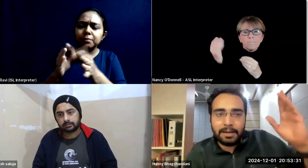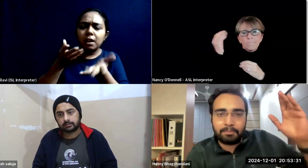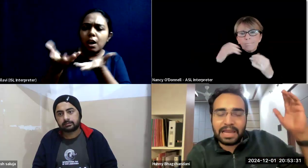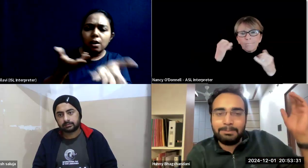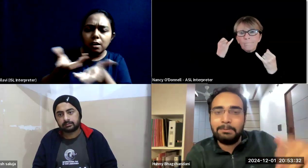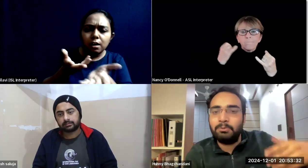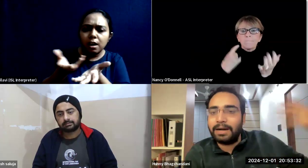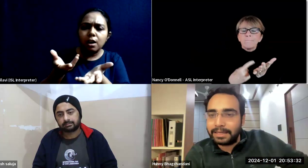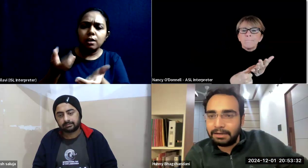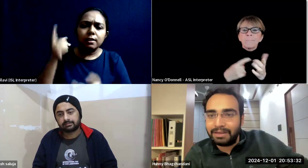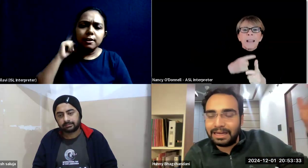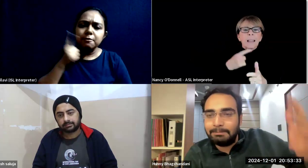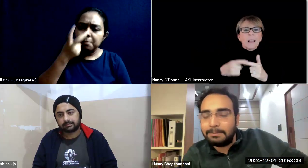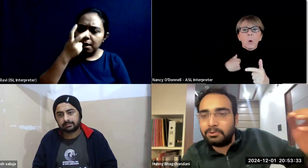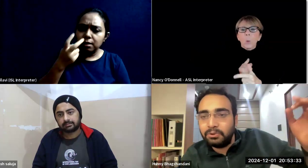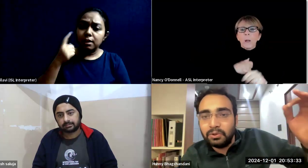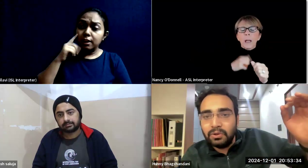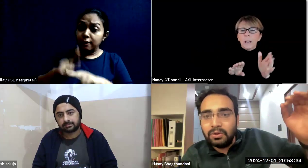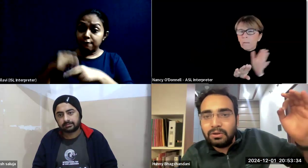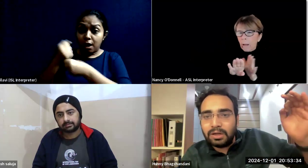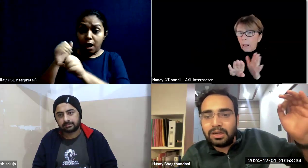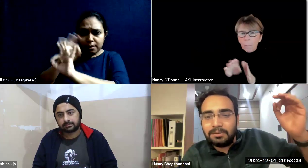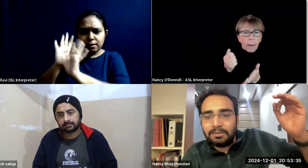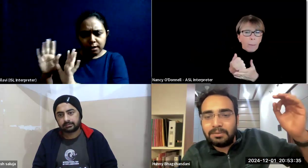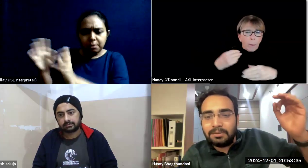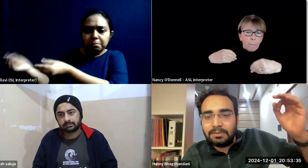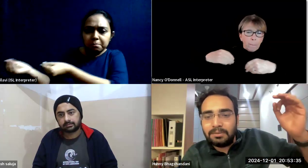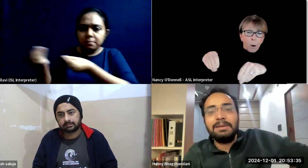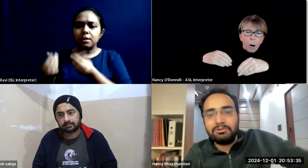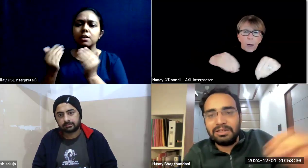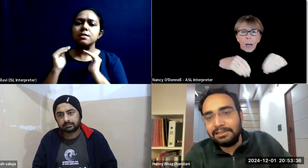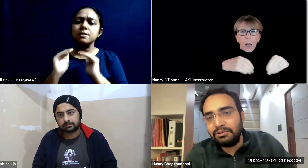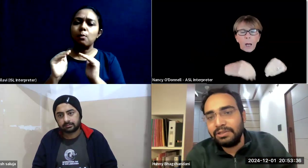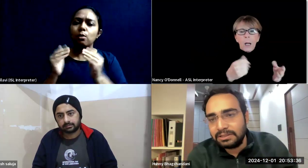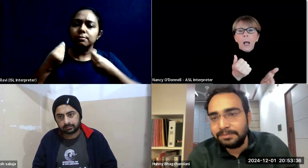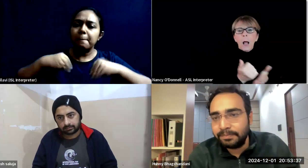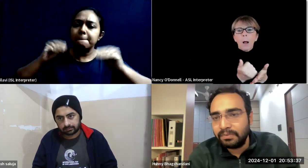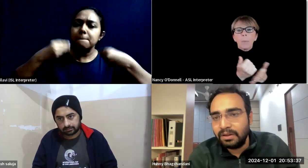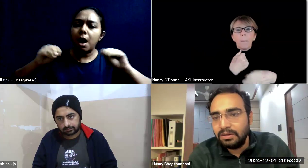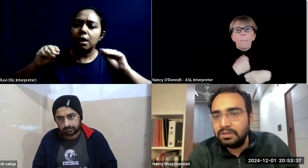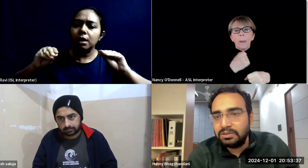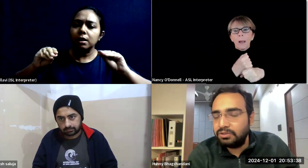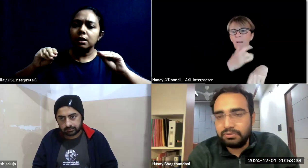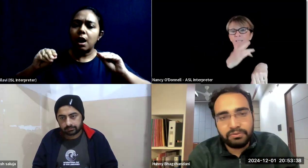help them to market, we can help them to make it available on the larger audience.